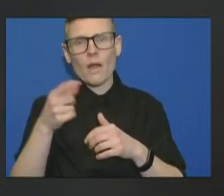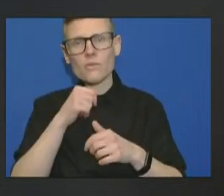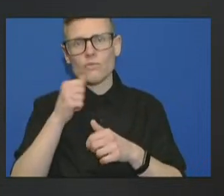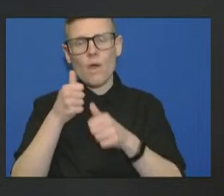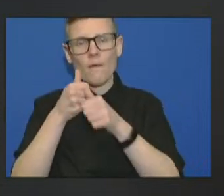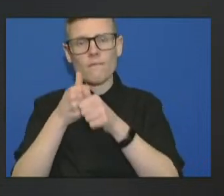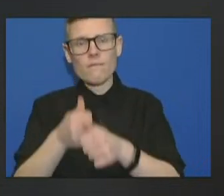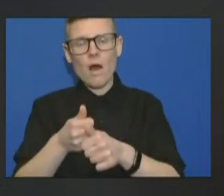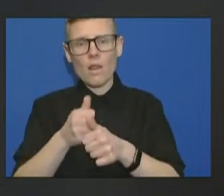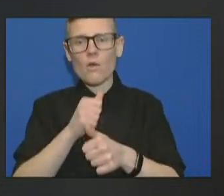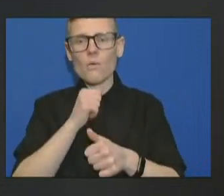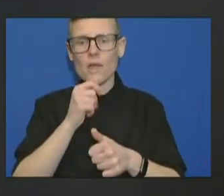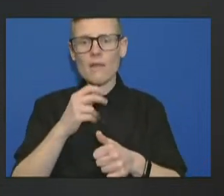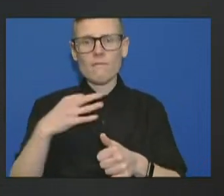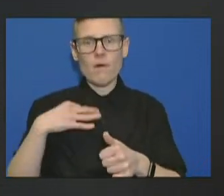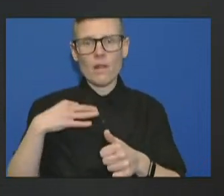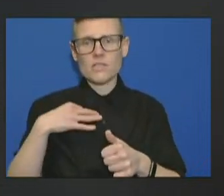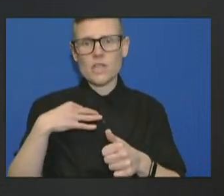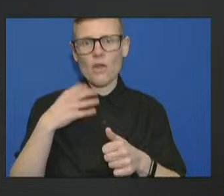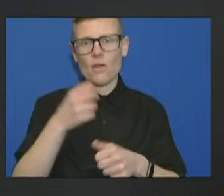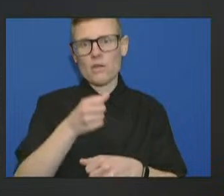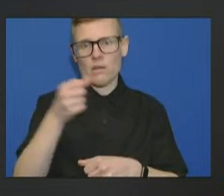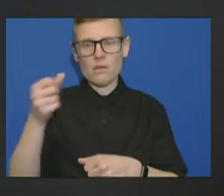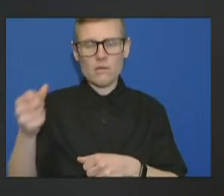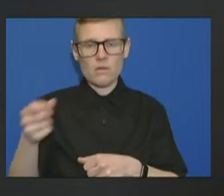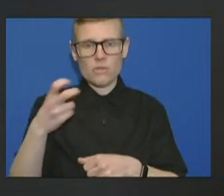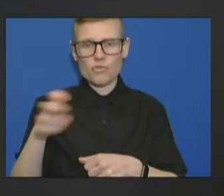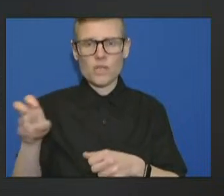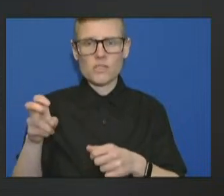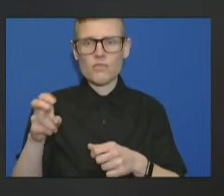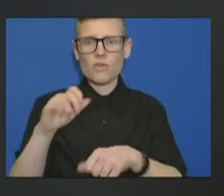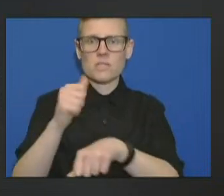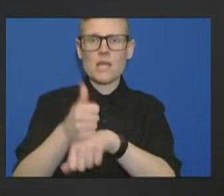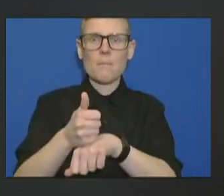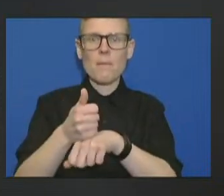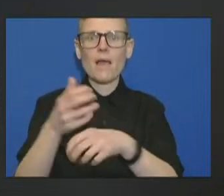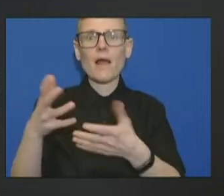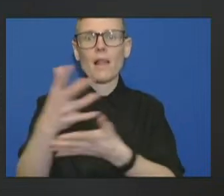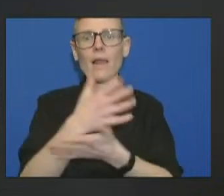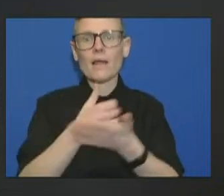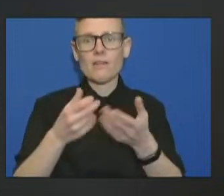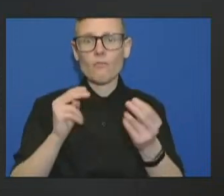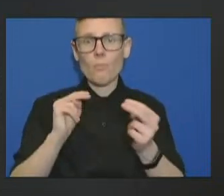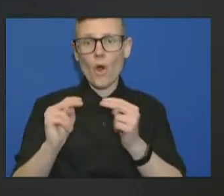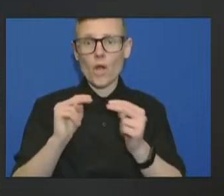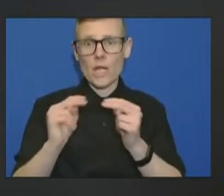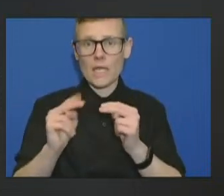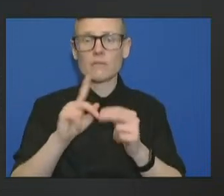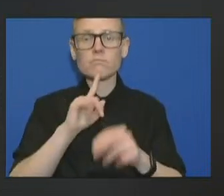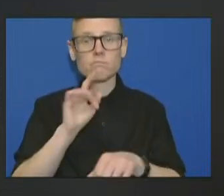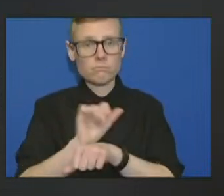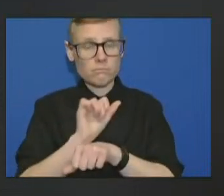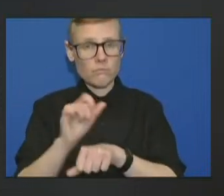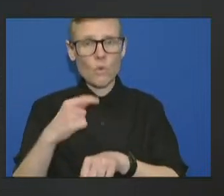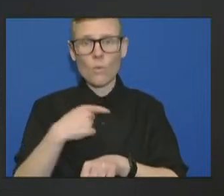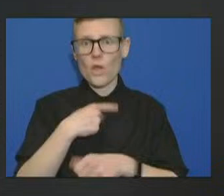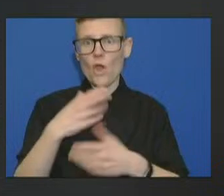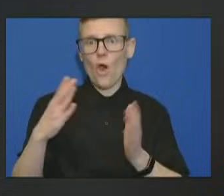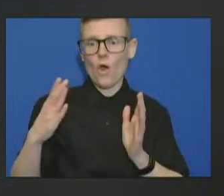question very similar to the one before? Why did you not follow involuntary transfer procedures